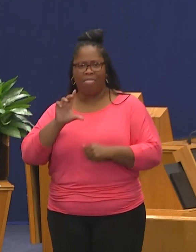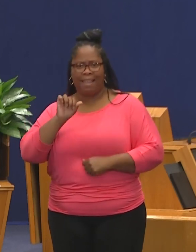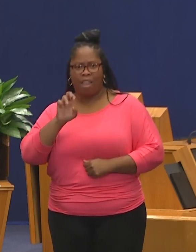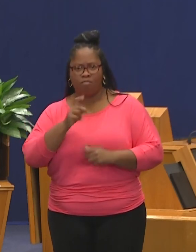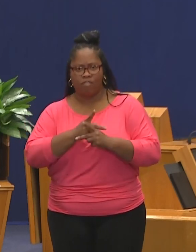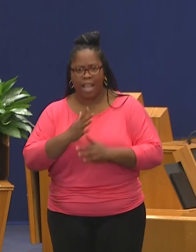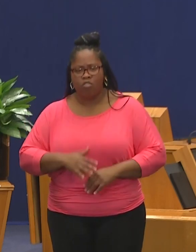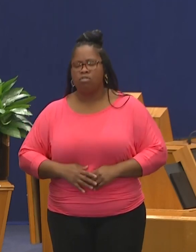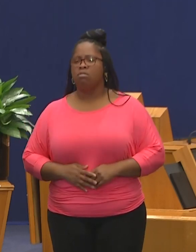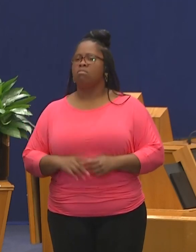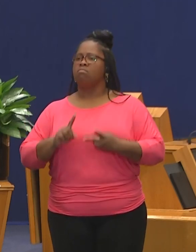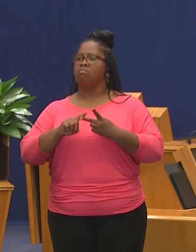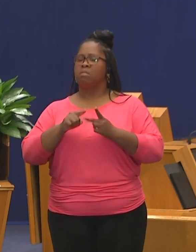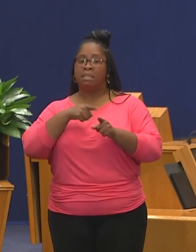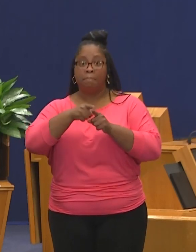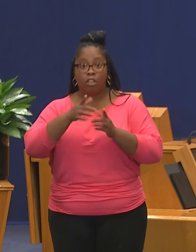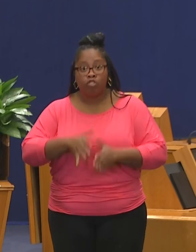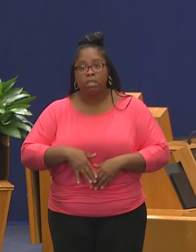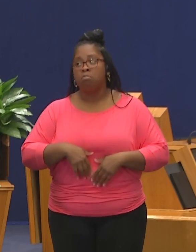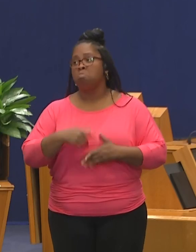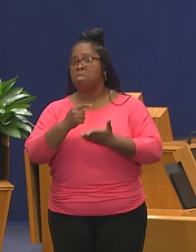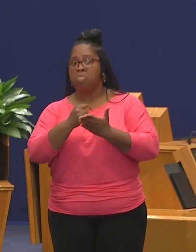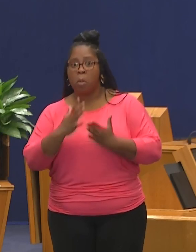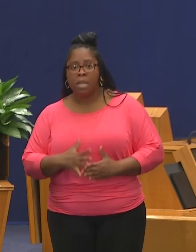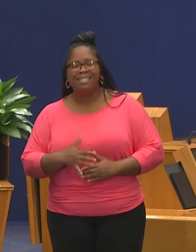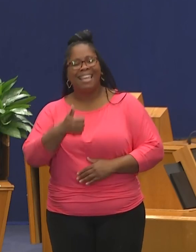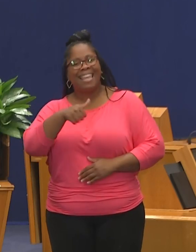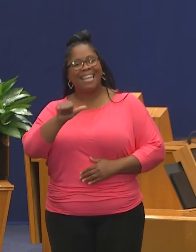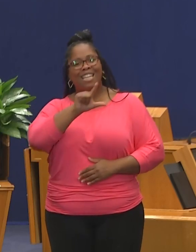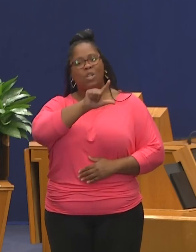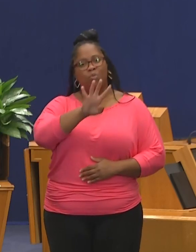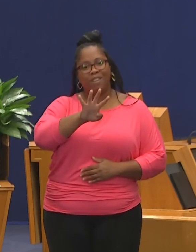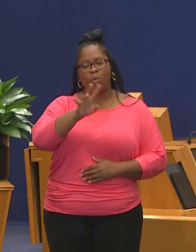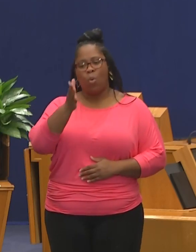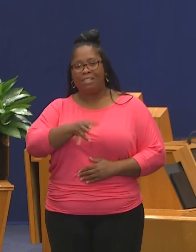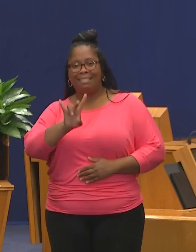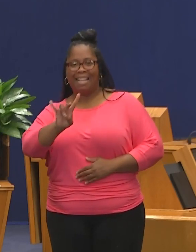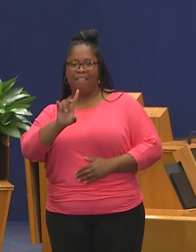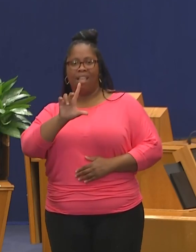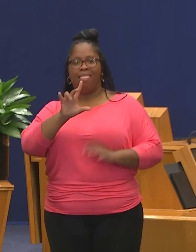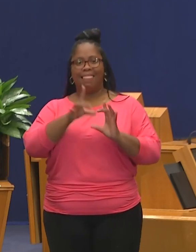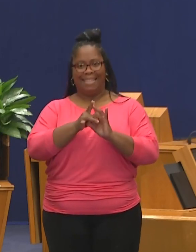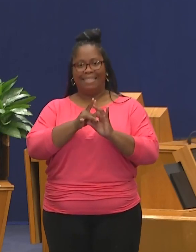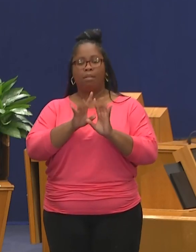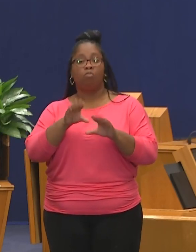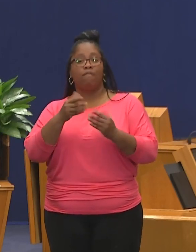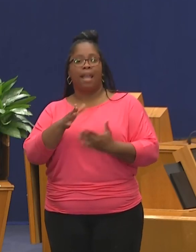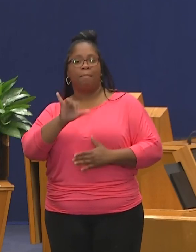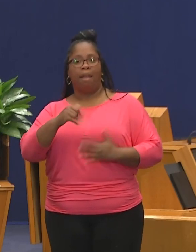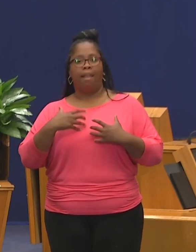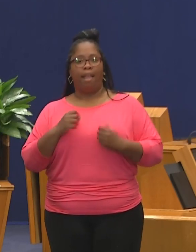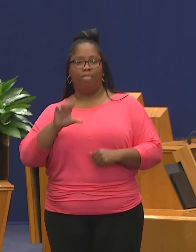INFORMATION ON HOW TO REACH ALL OF YOUR HEALTHCARE PROVIDERS, ANY SPECIALISTS AND THERAPISTS,